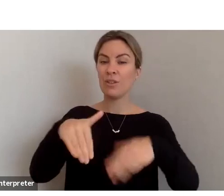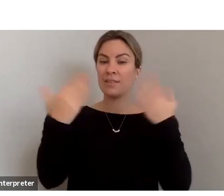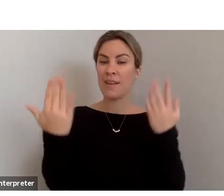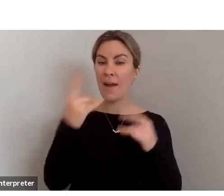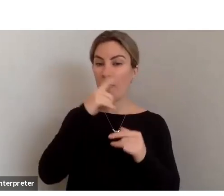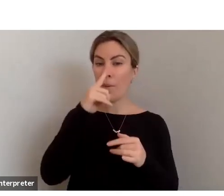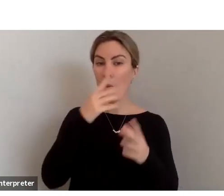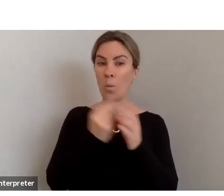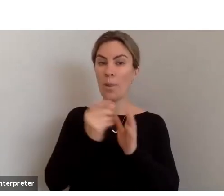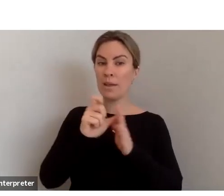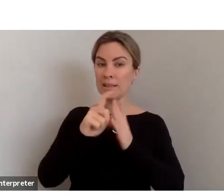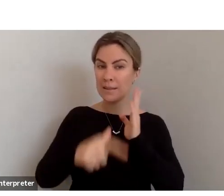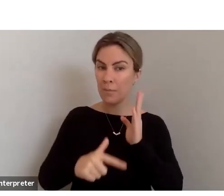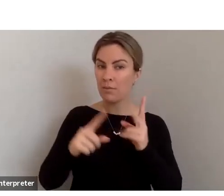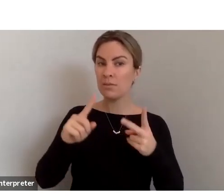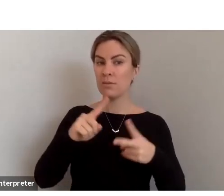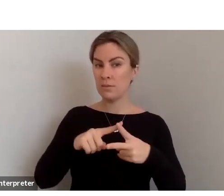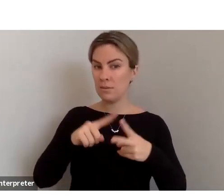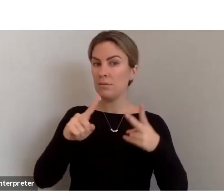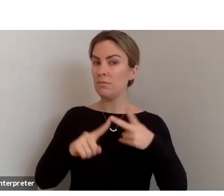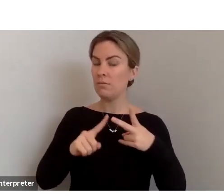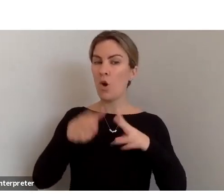accessibility awareness day, these are two big ones.